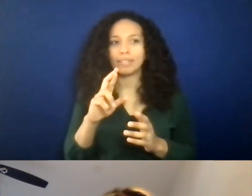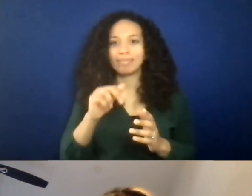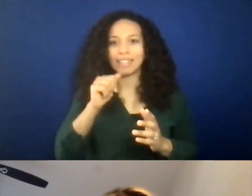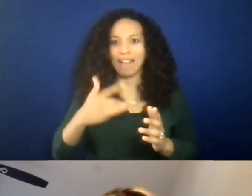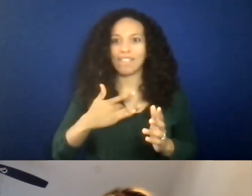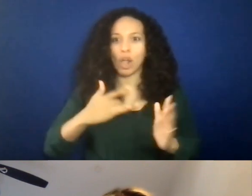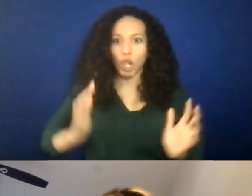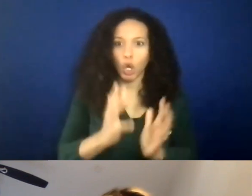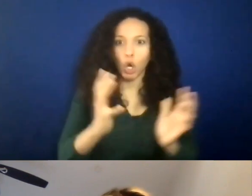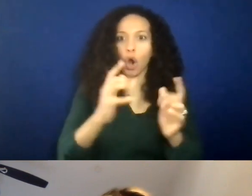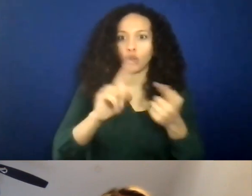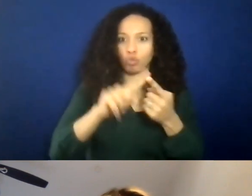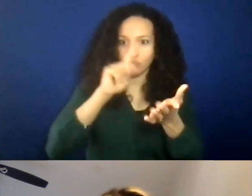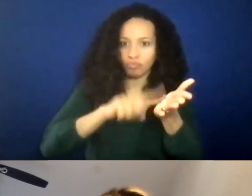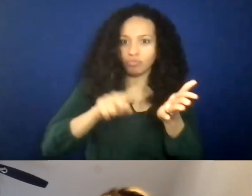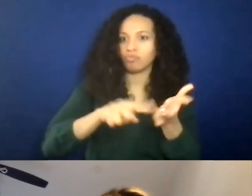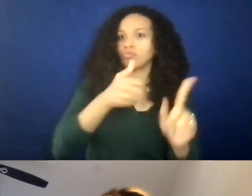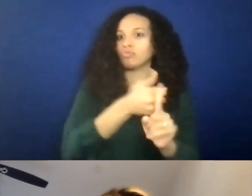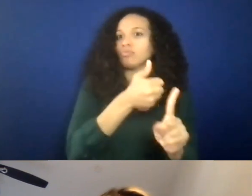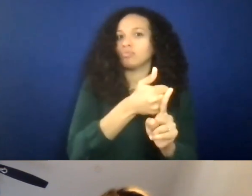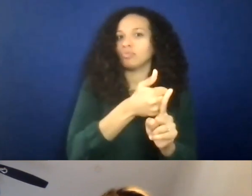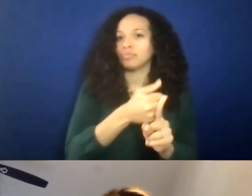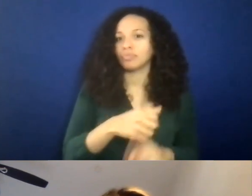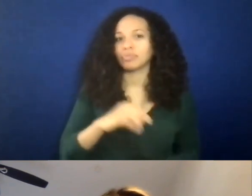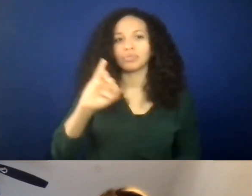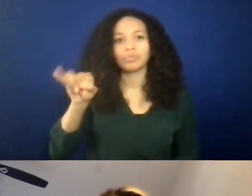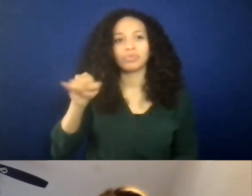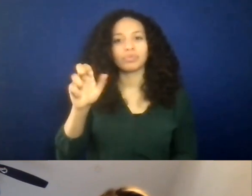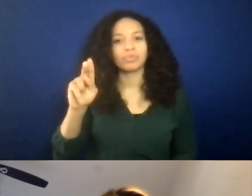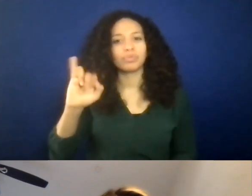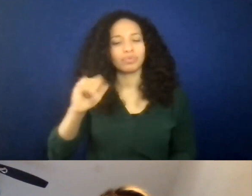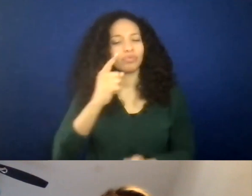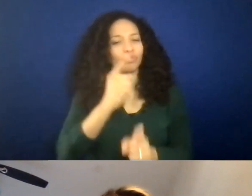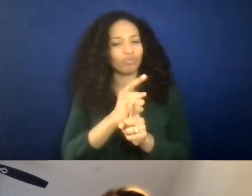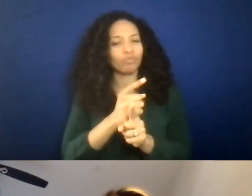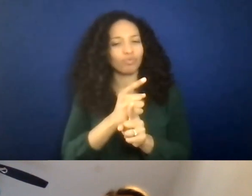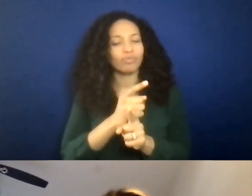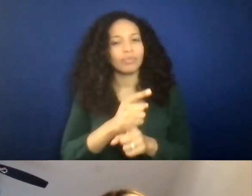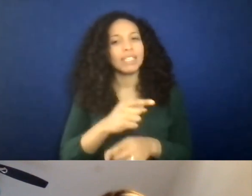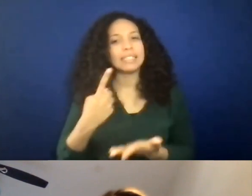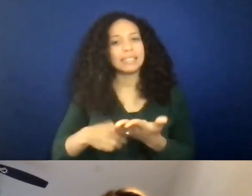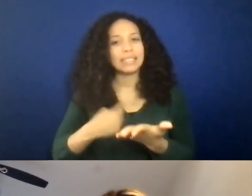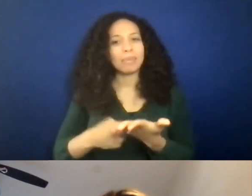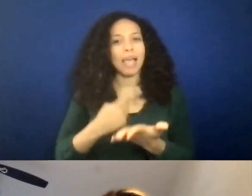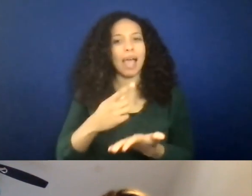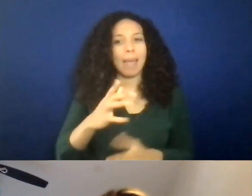Right. I think parents tend to feel like they are outweighed at IEP meetings because there are a lot